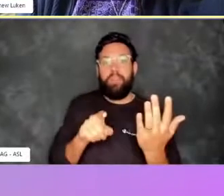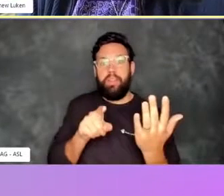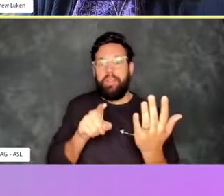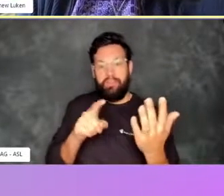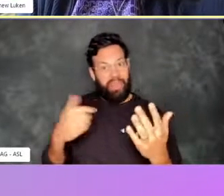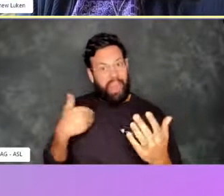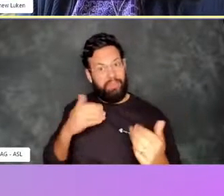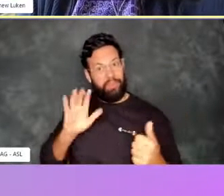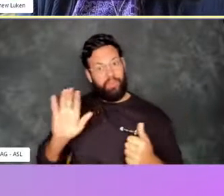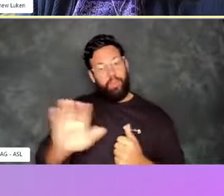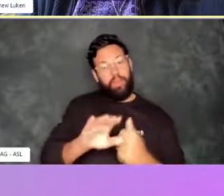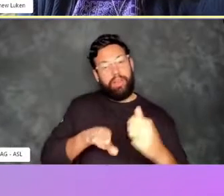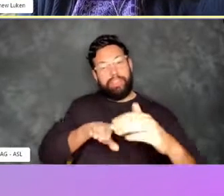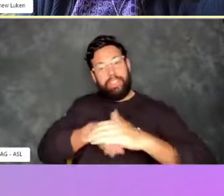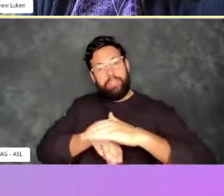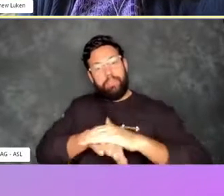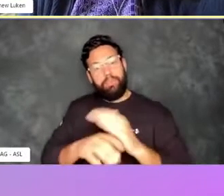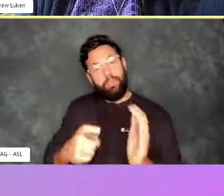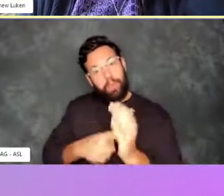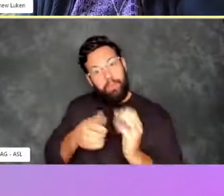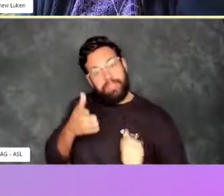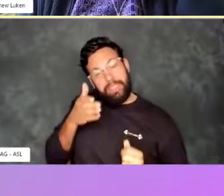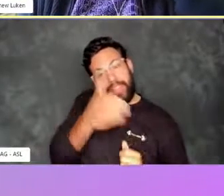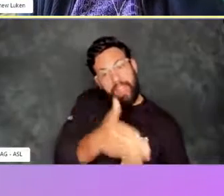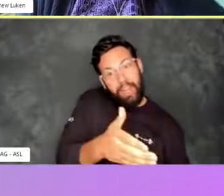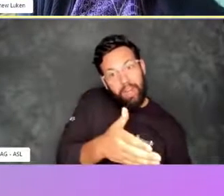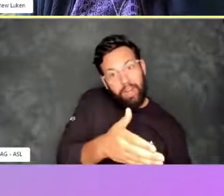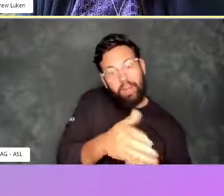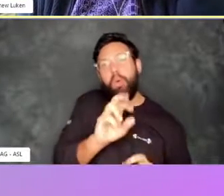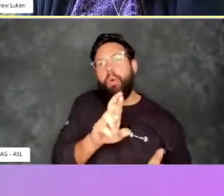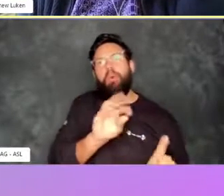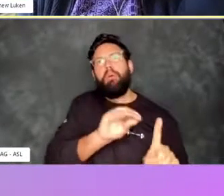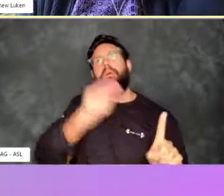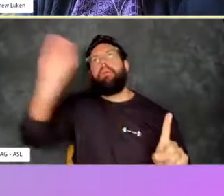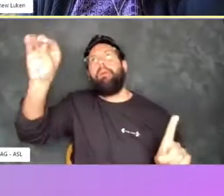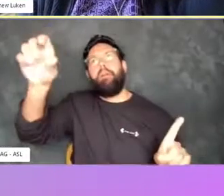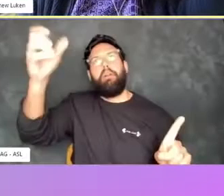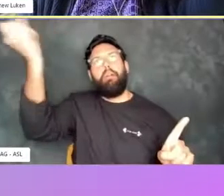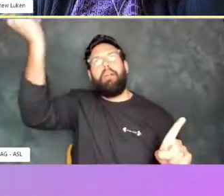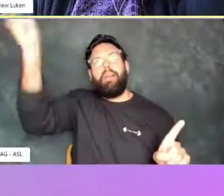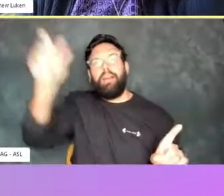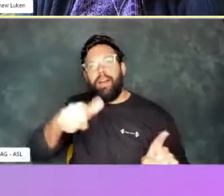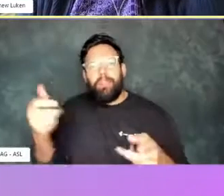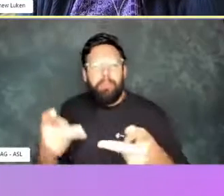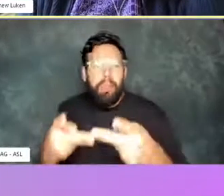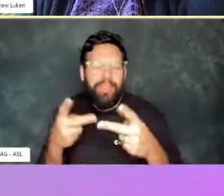level that accessibility is baked in as an overarching